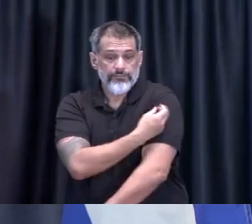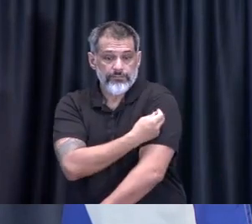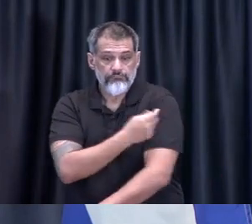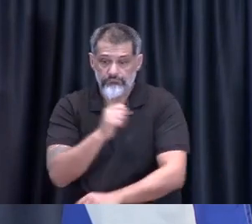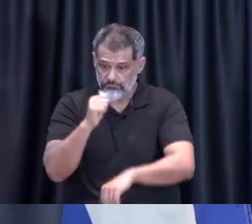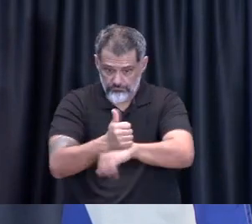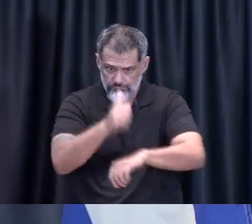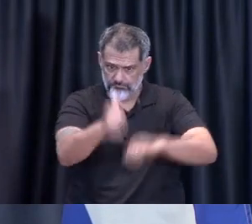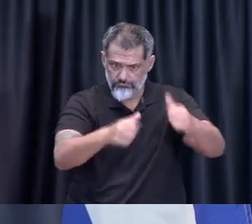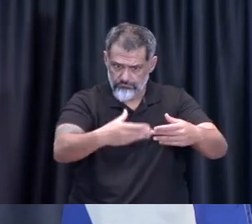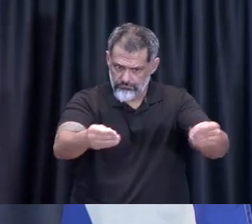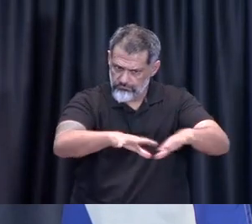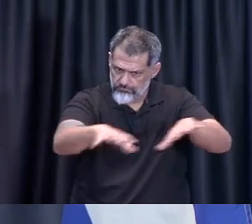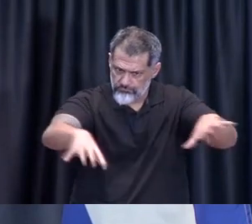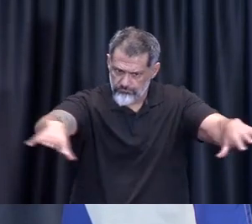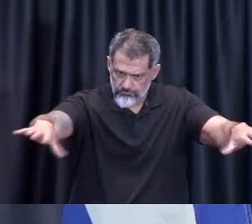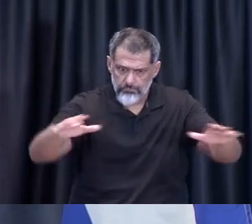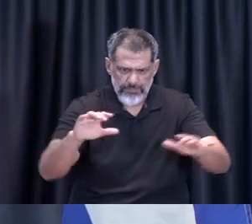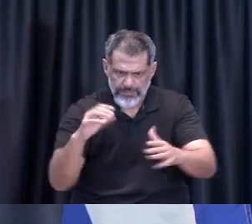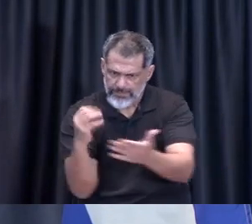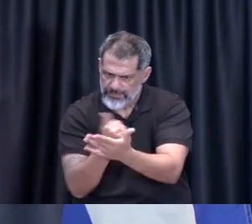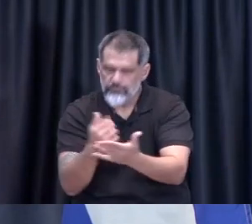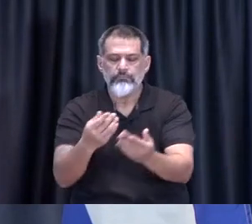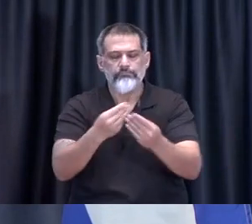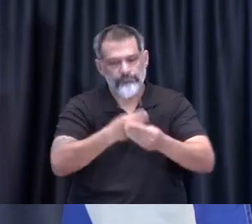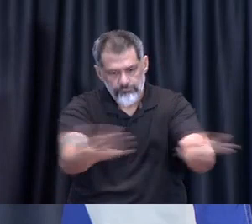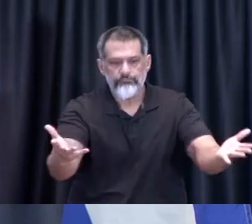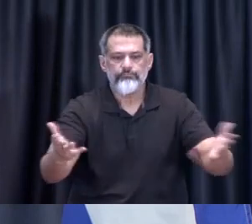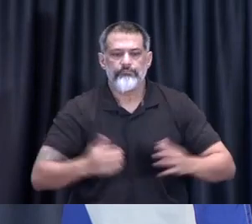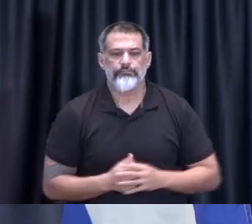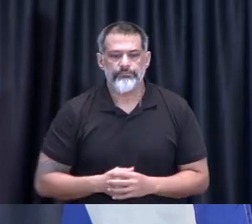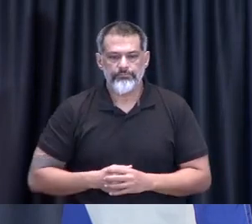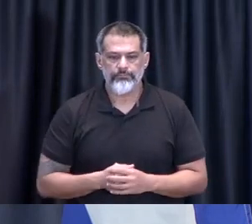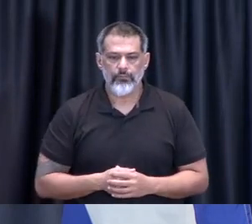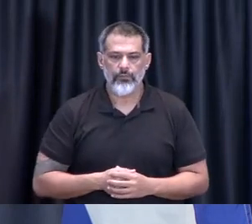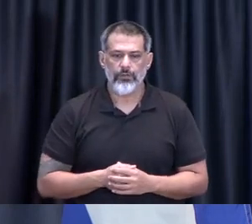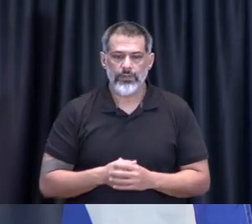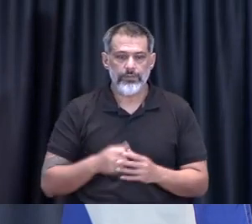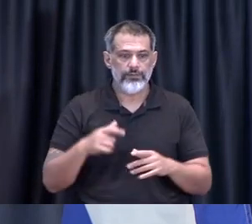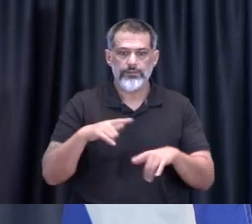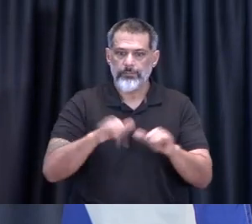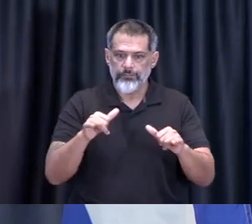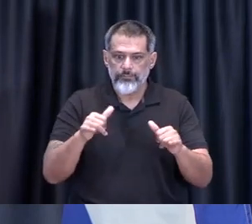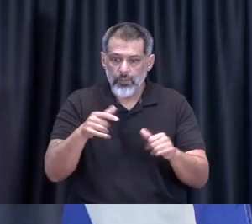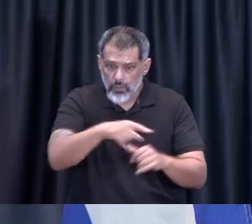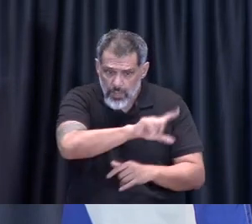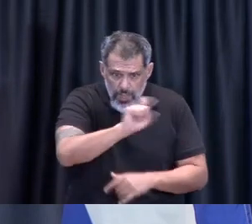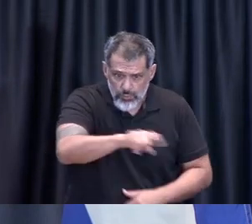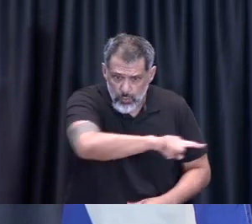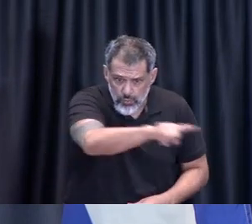the protective benefit of vaccine. And of course, we ask the residents of Toronto to continue to